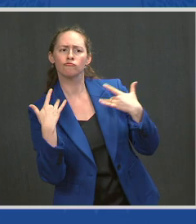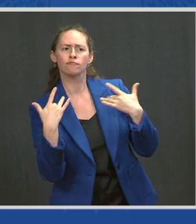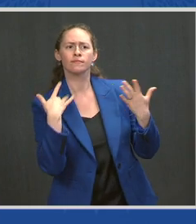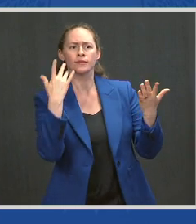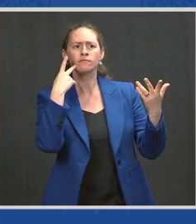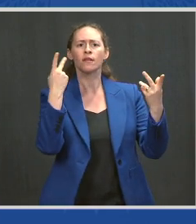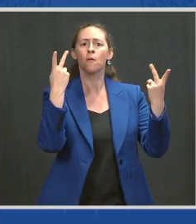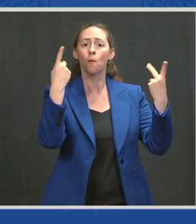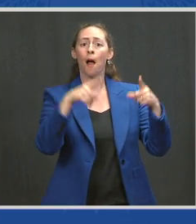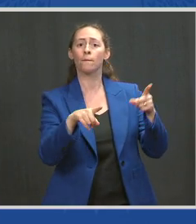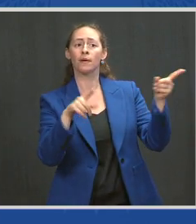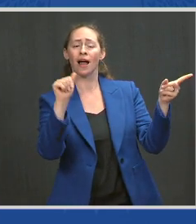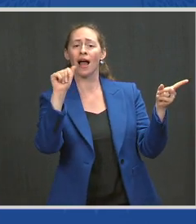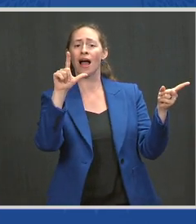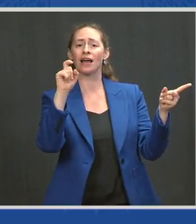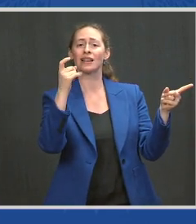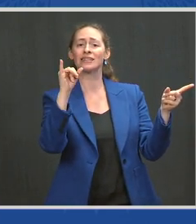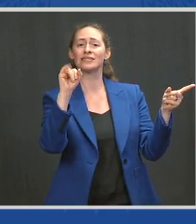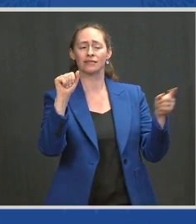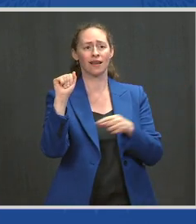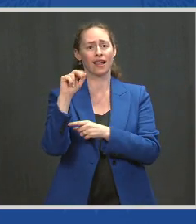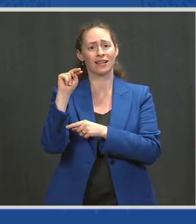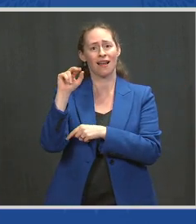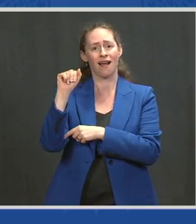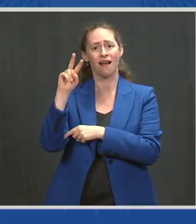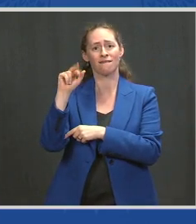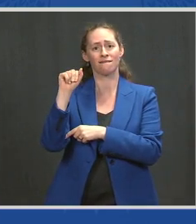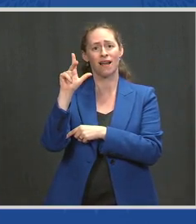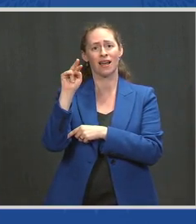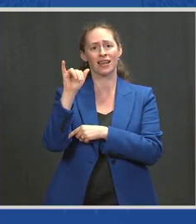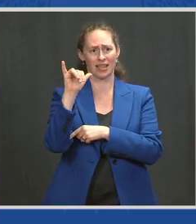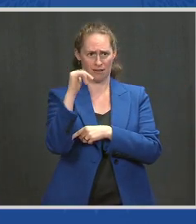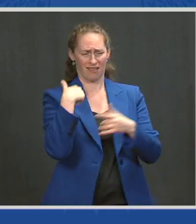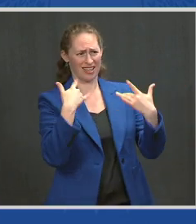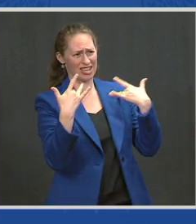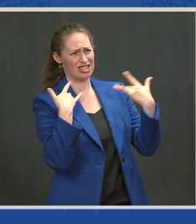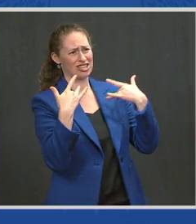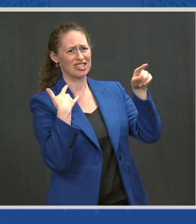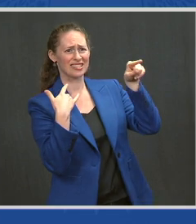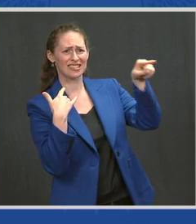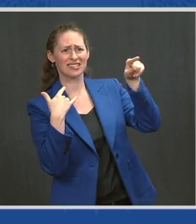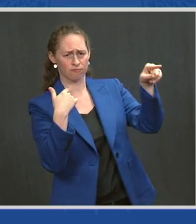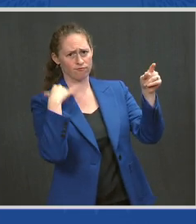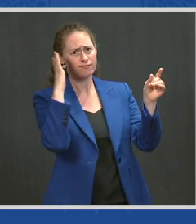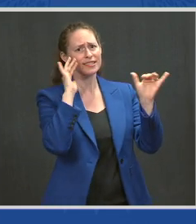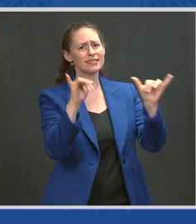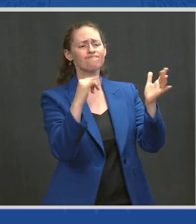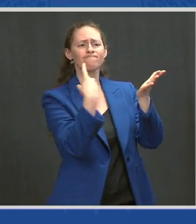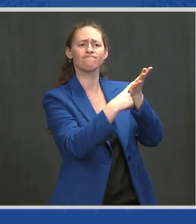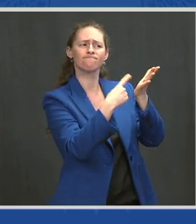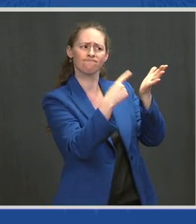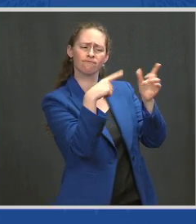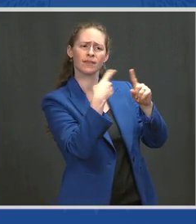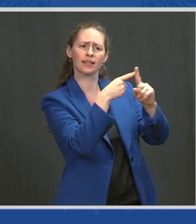I made it clear to President Putin that we'll continue to raise issues of fundamental human rights